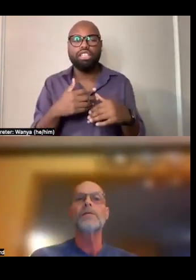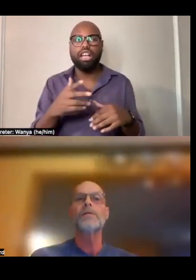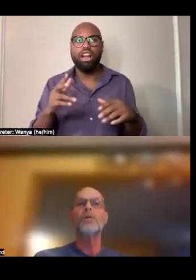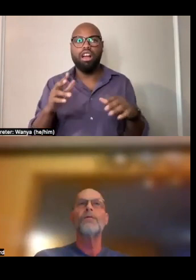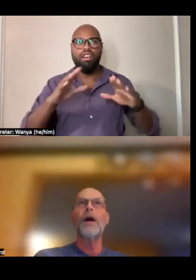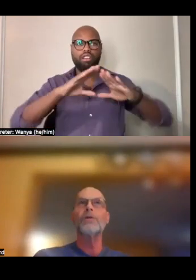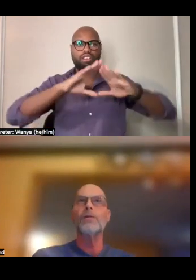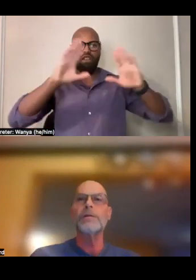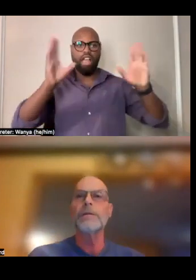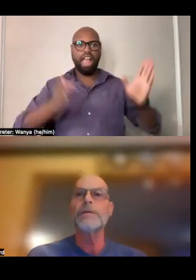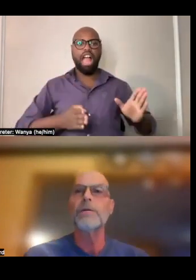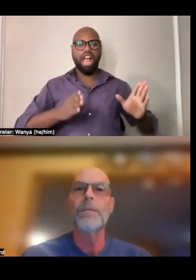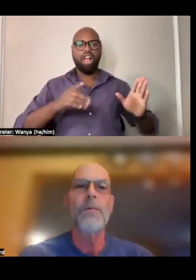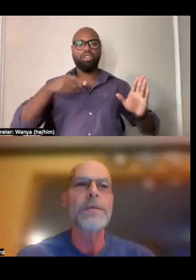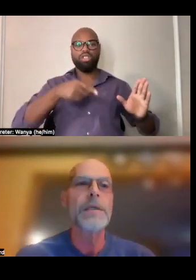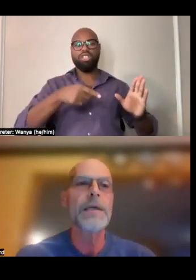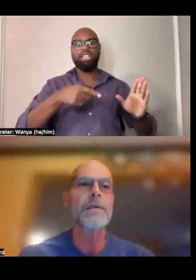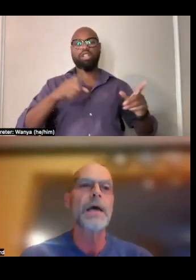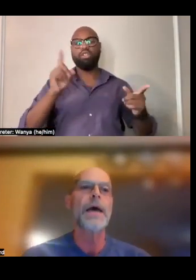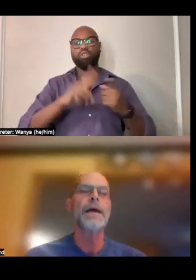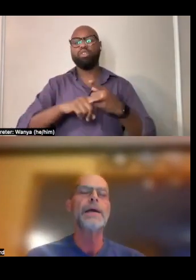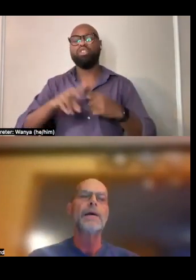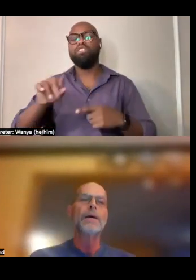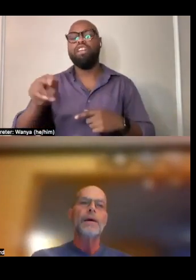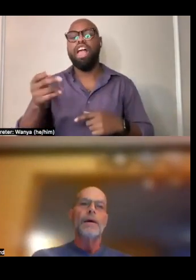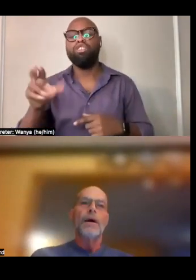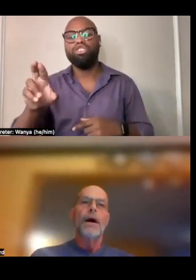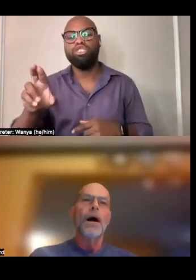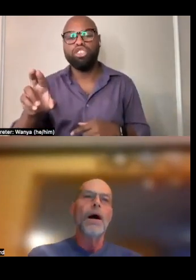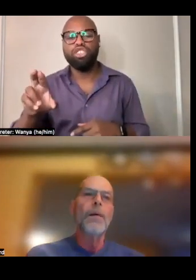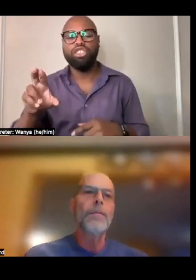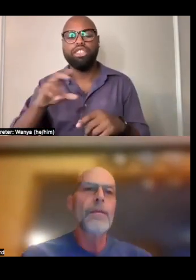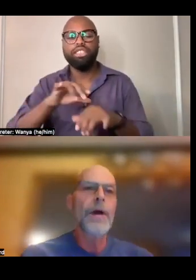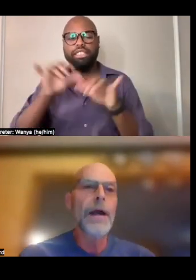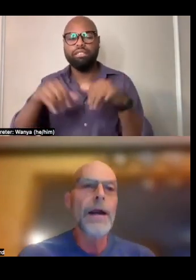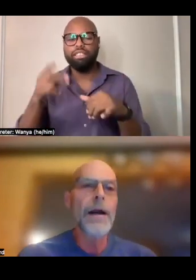the voucher system that we're seeing today there.